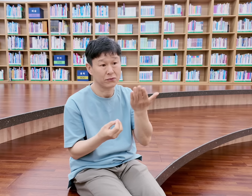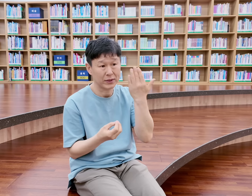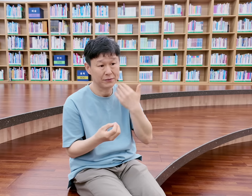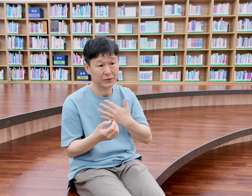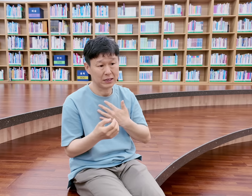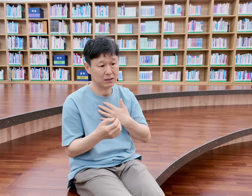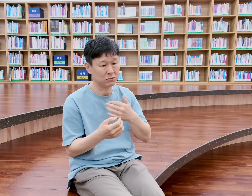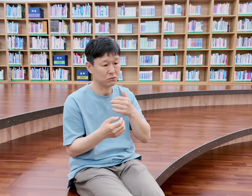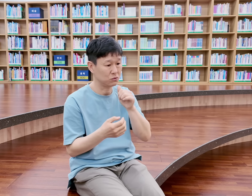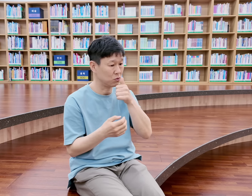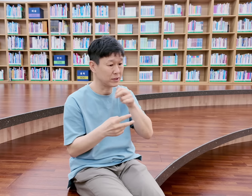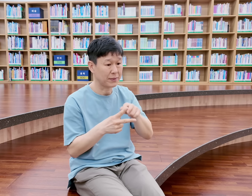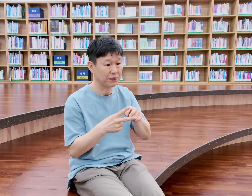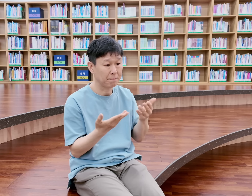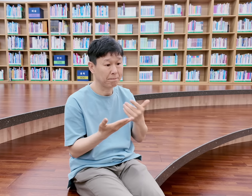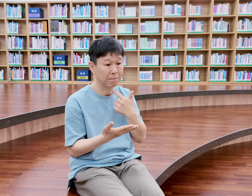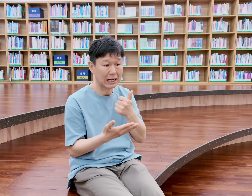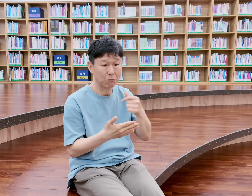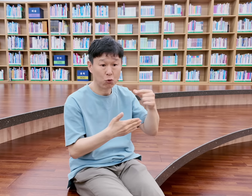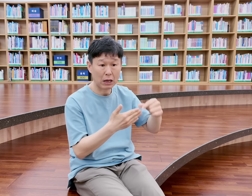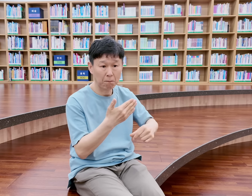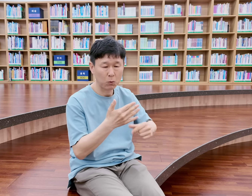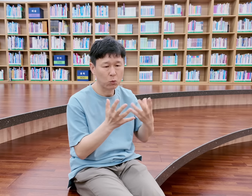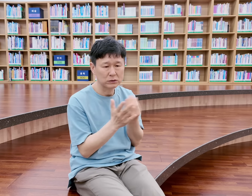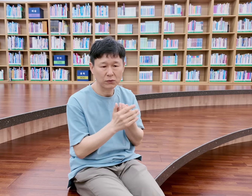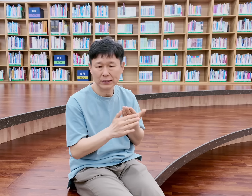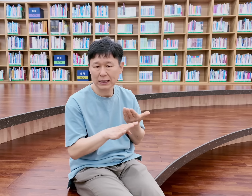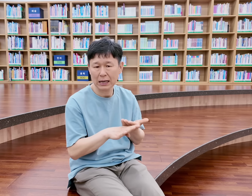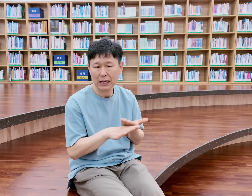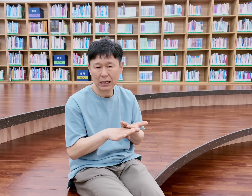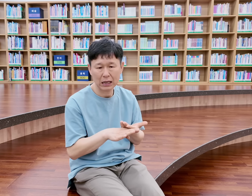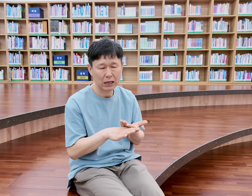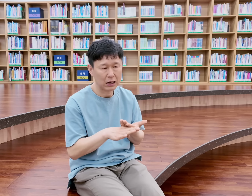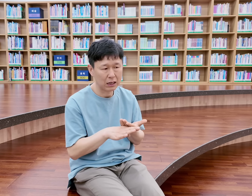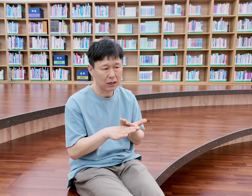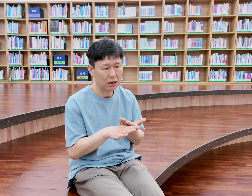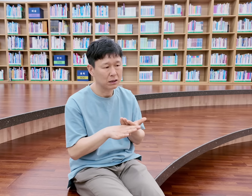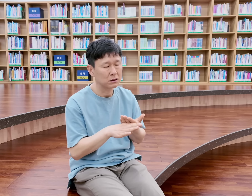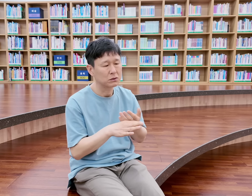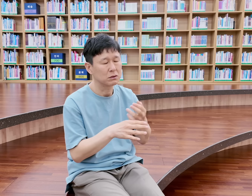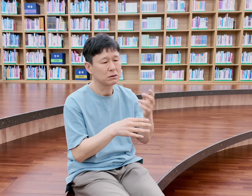Because it was a completely different program than when I worked at the sign language interpretation center before.